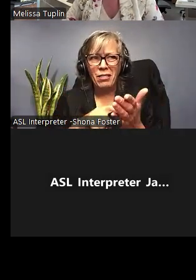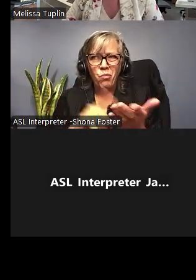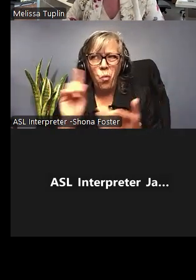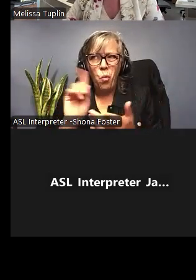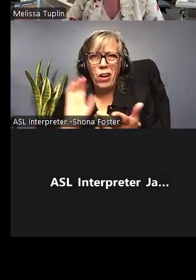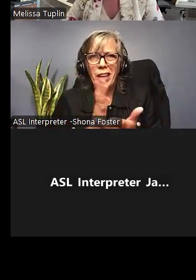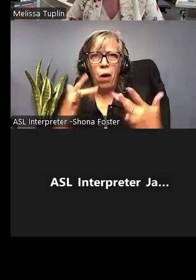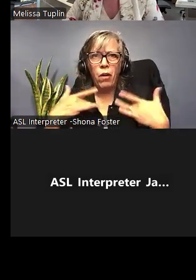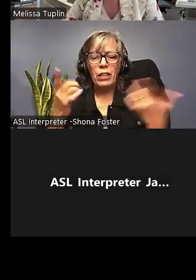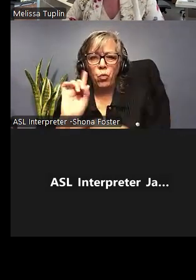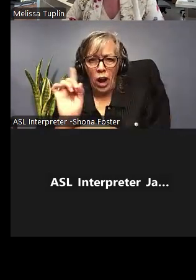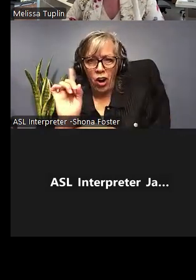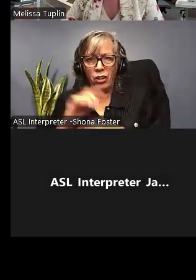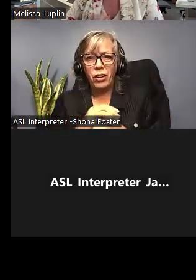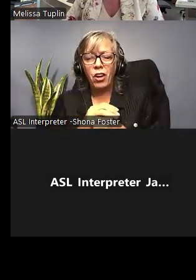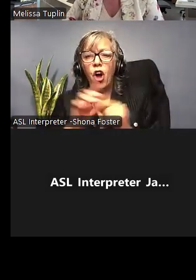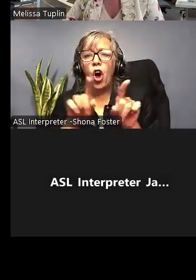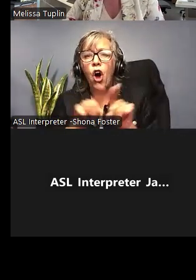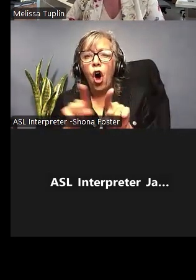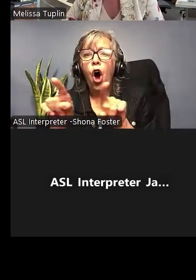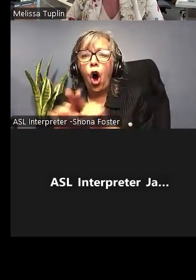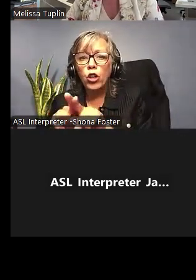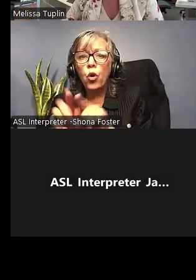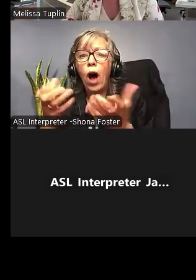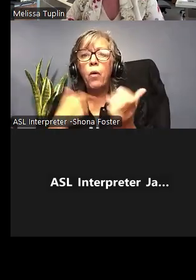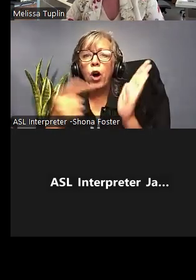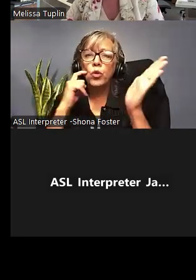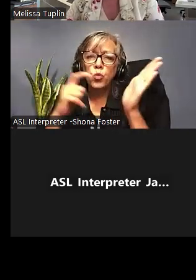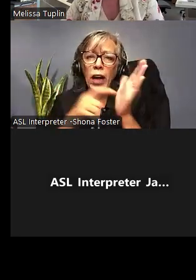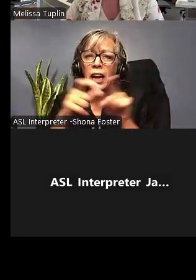I also want to kind of note the use of the word consistently in both of these.